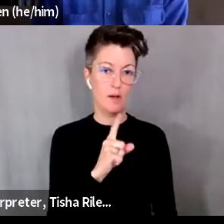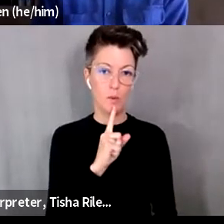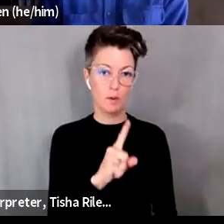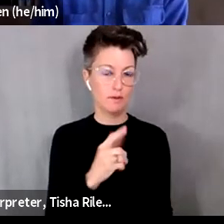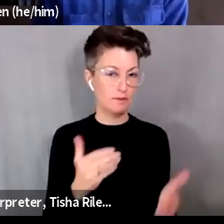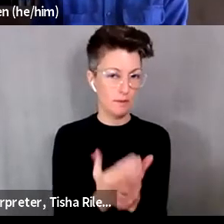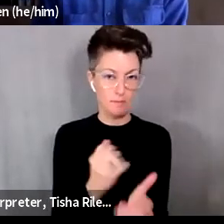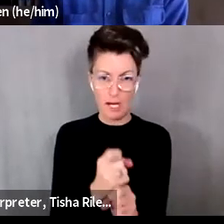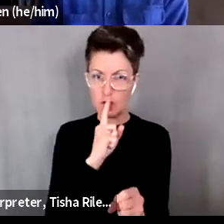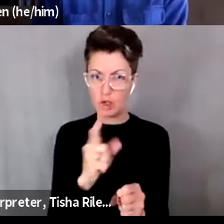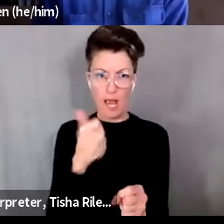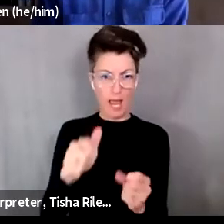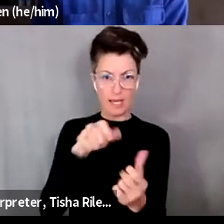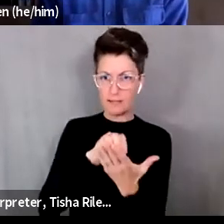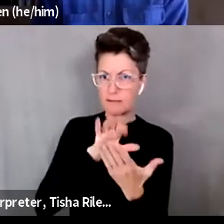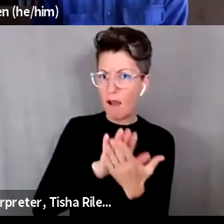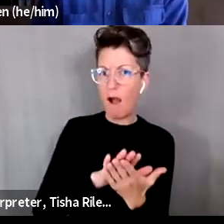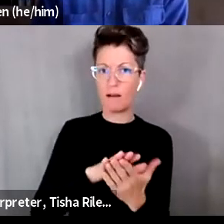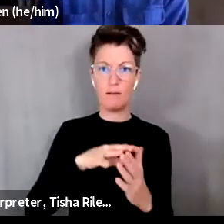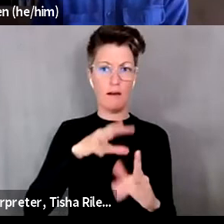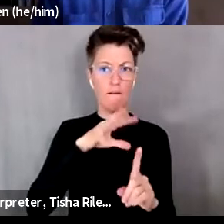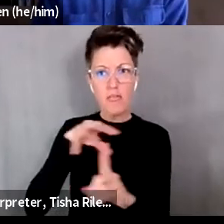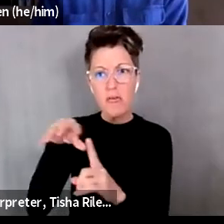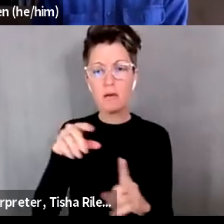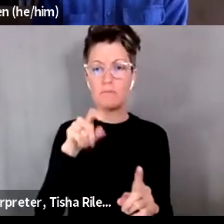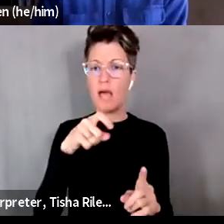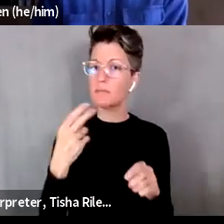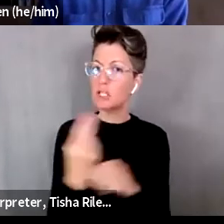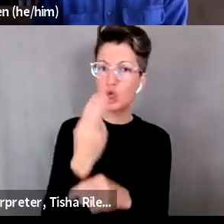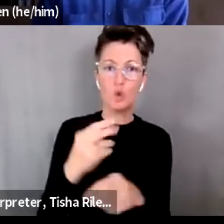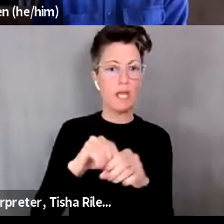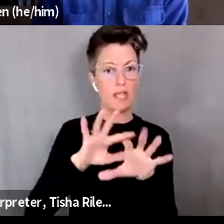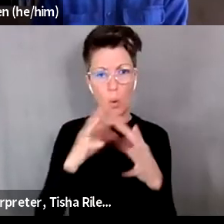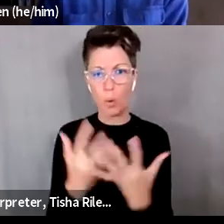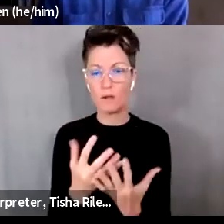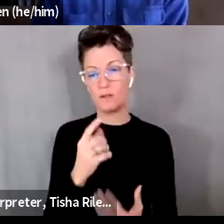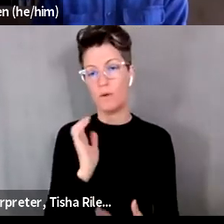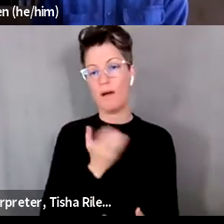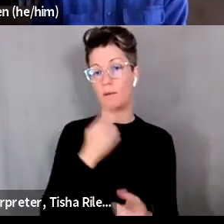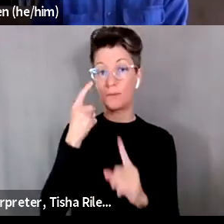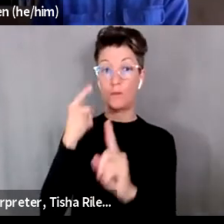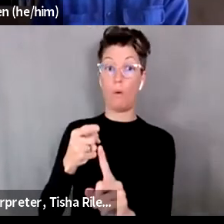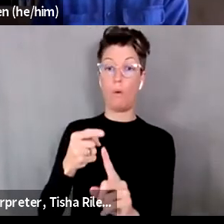that documentary film got used in the world. And so obviously our, our goal is to make sure this film gets used